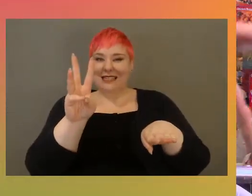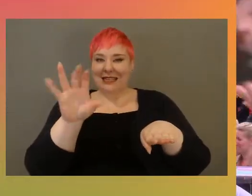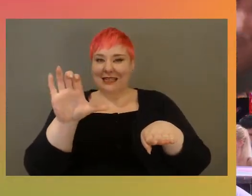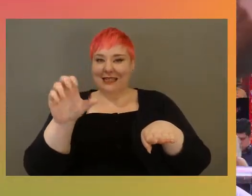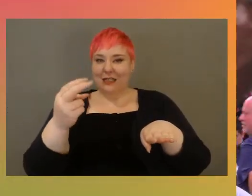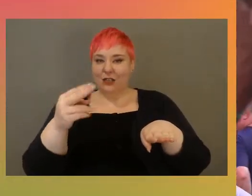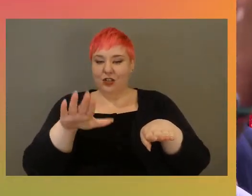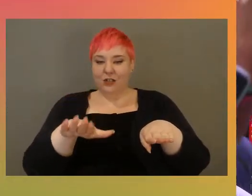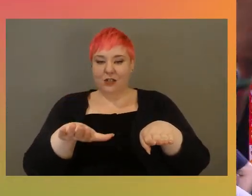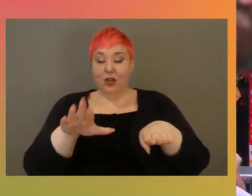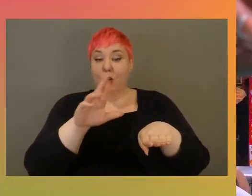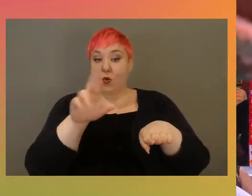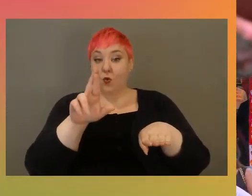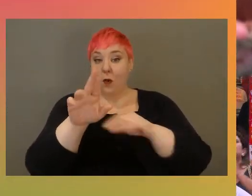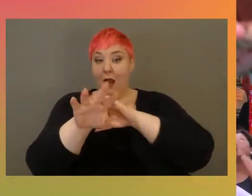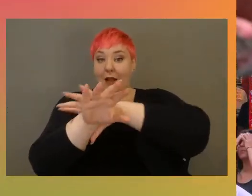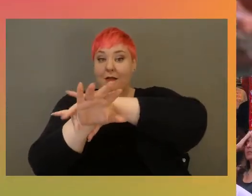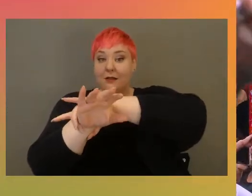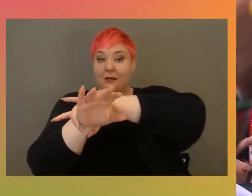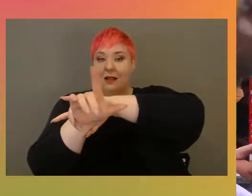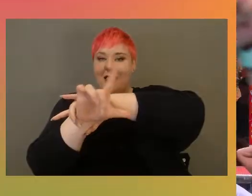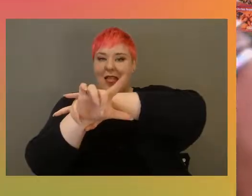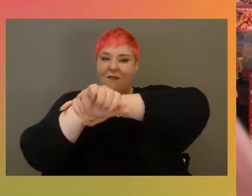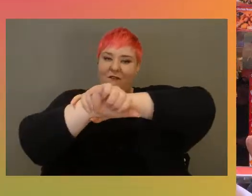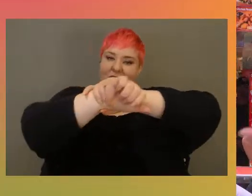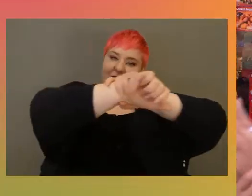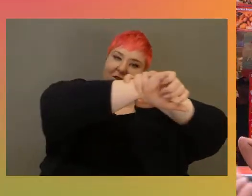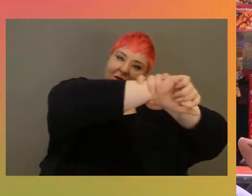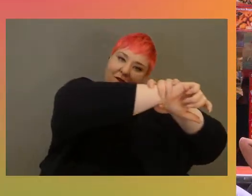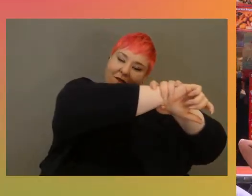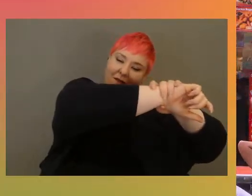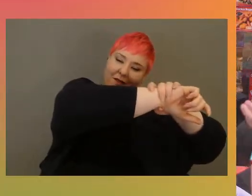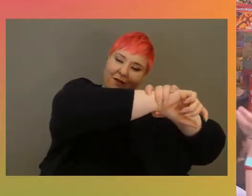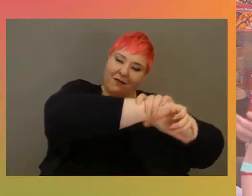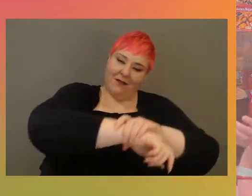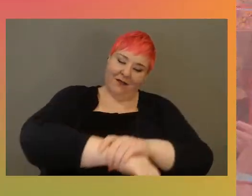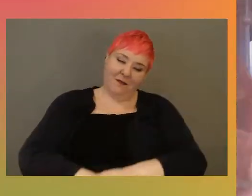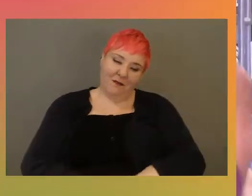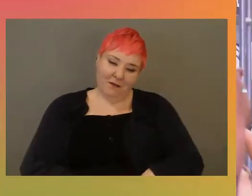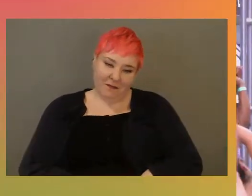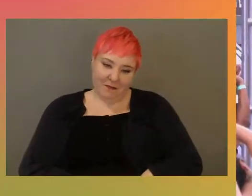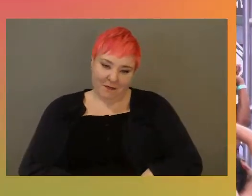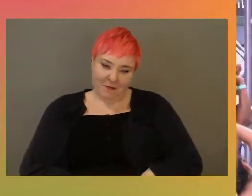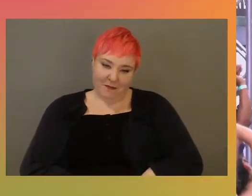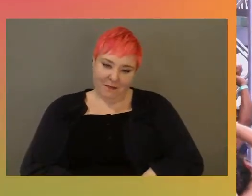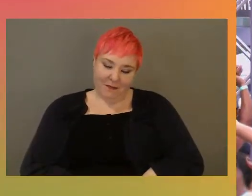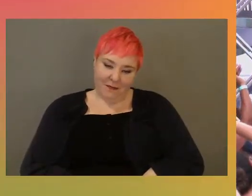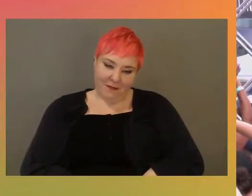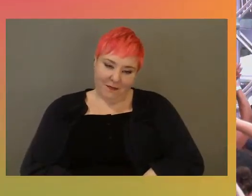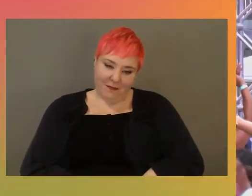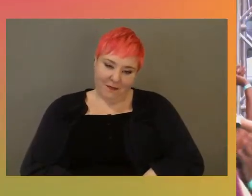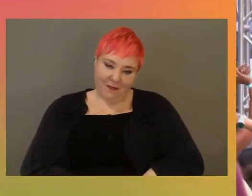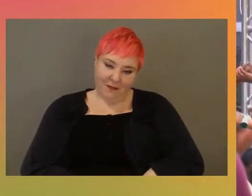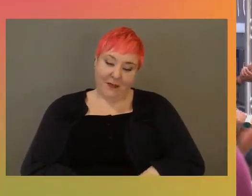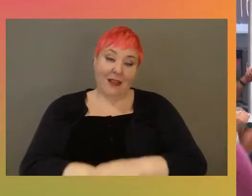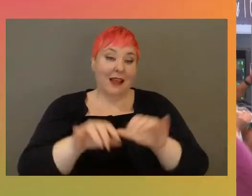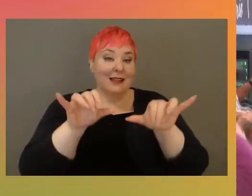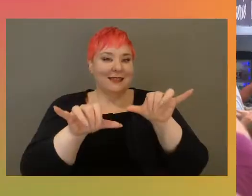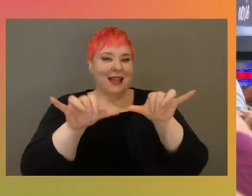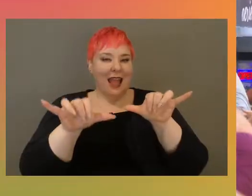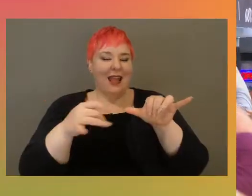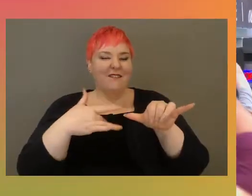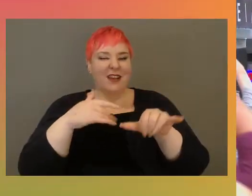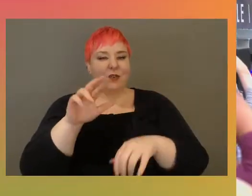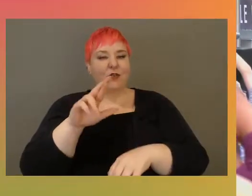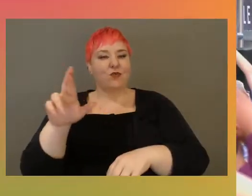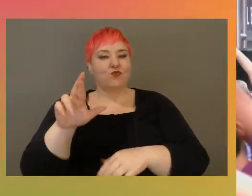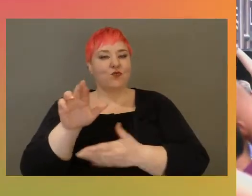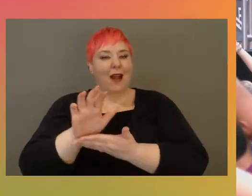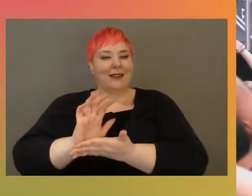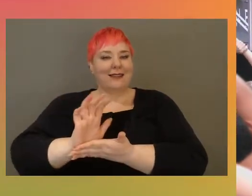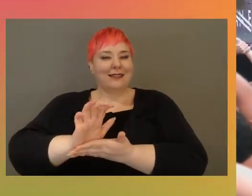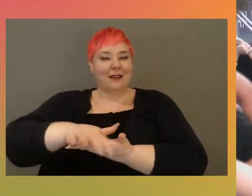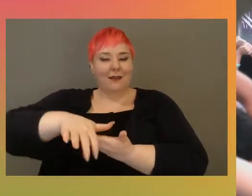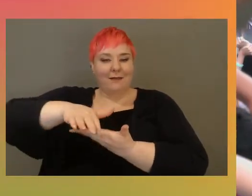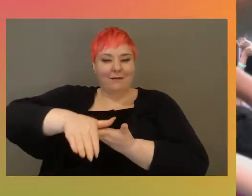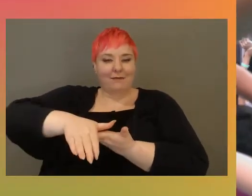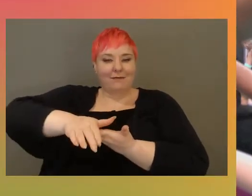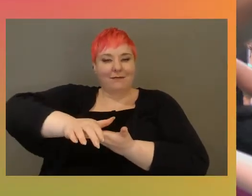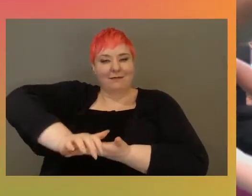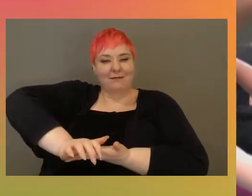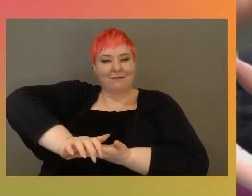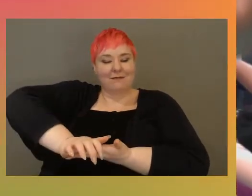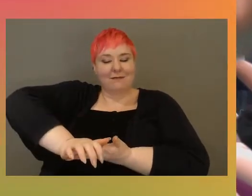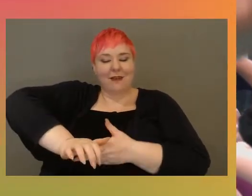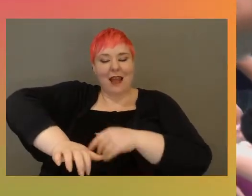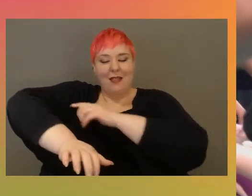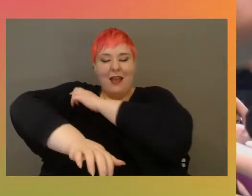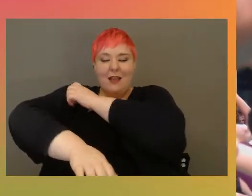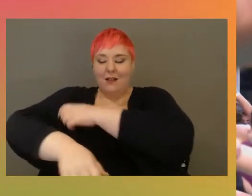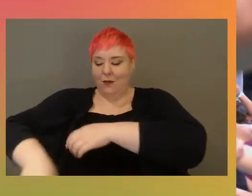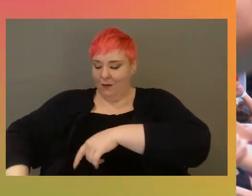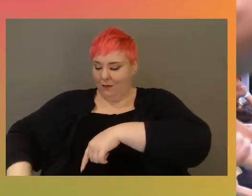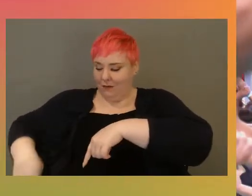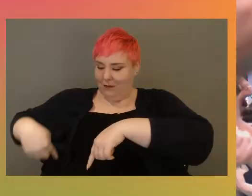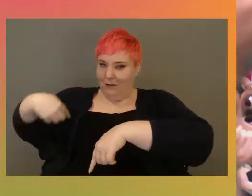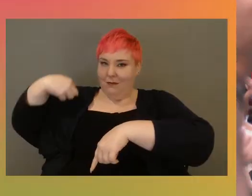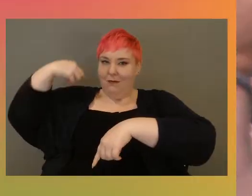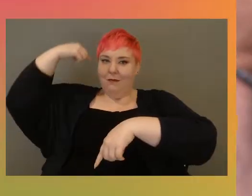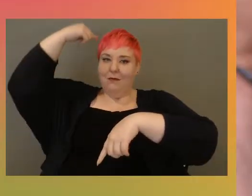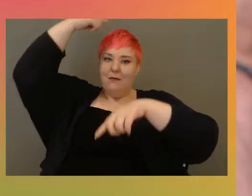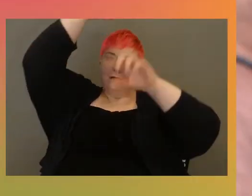REACH YOUR ARMS UP.